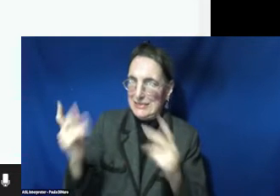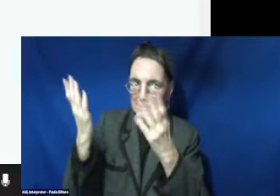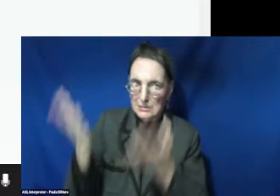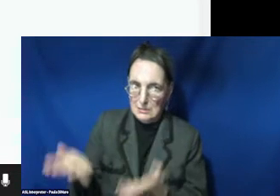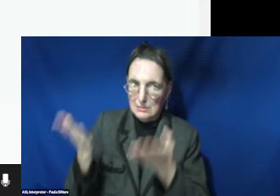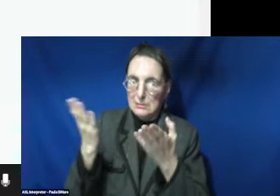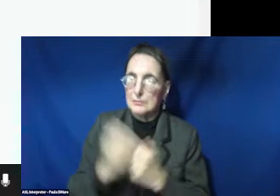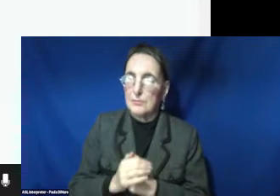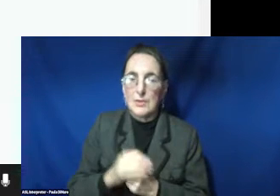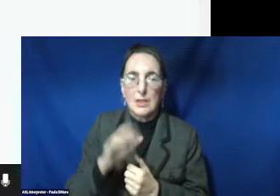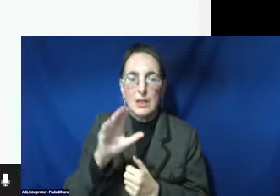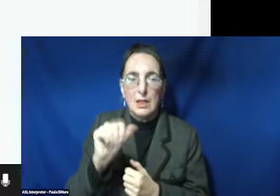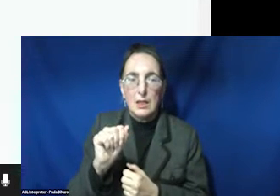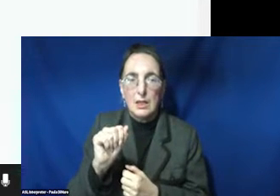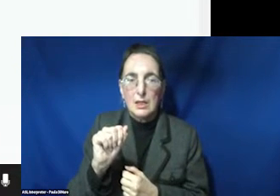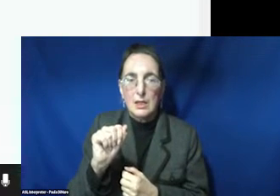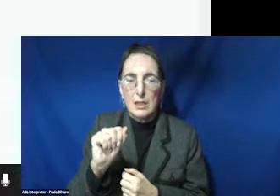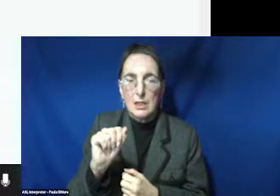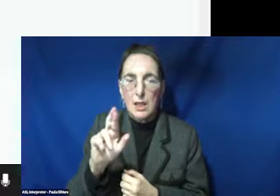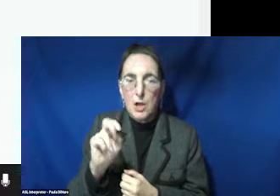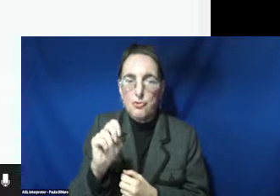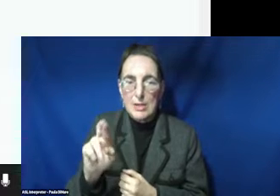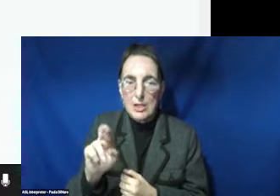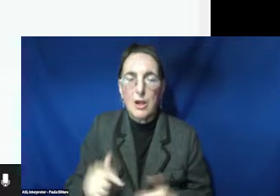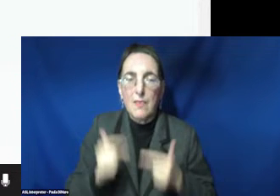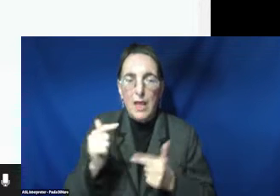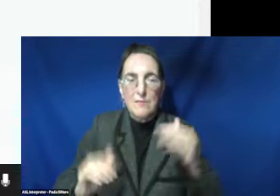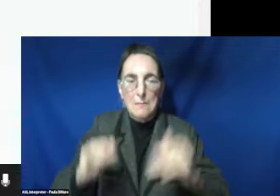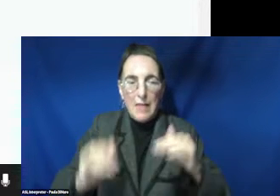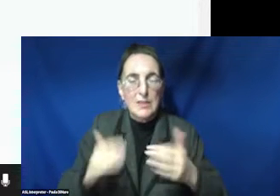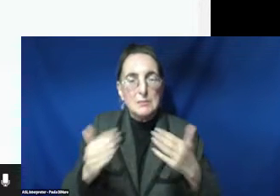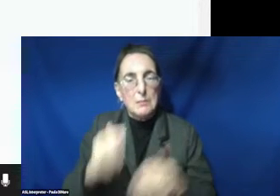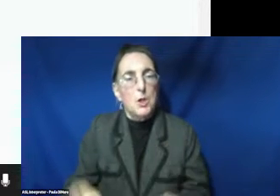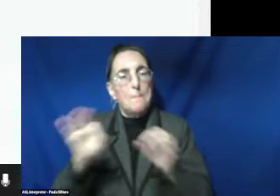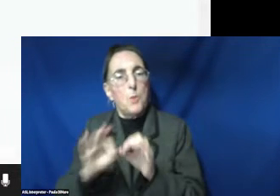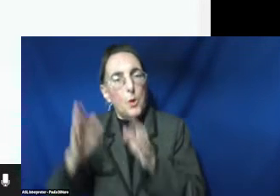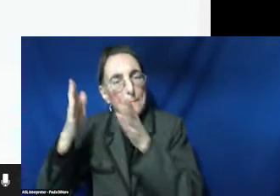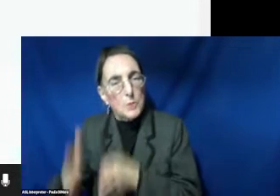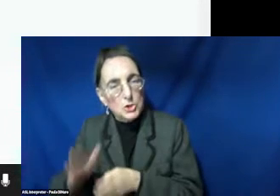So careerlife balance, you know, maybe an important person on your proposal needs to take a, you know, family leave.